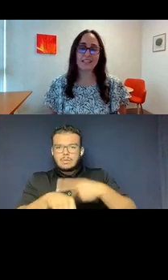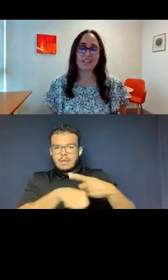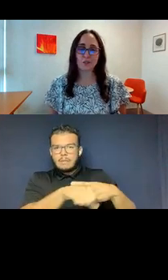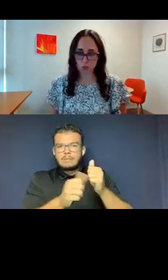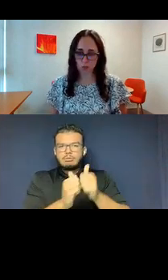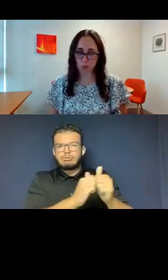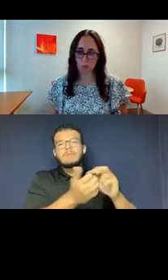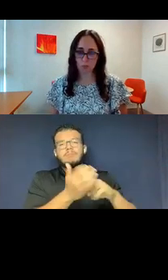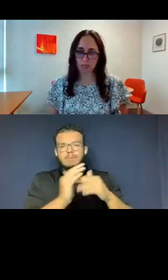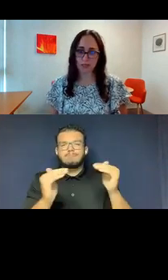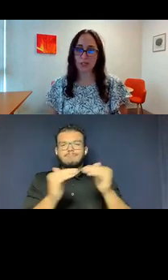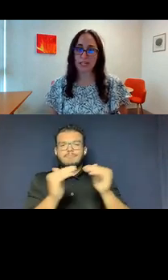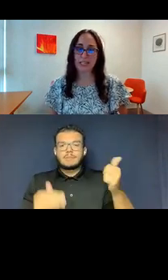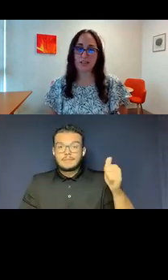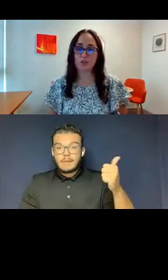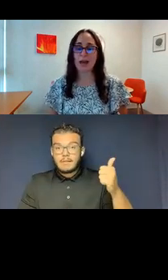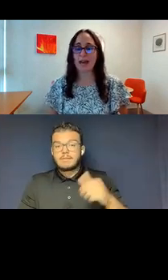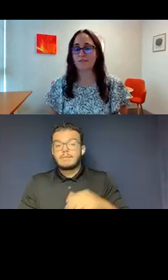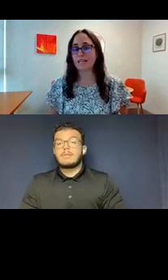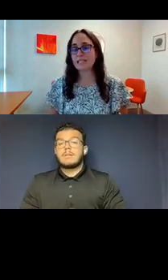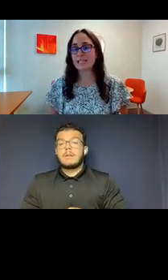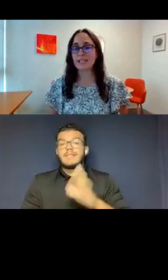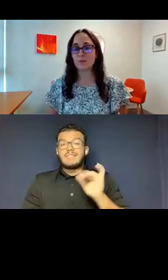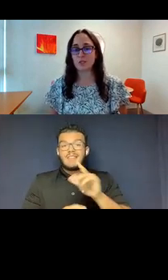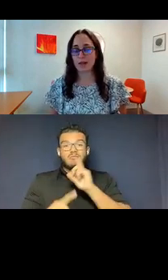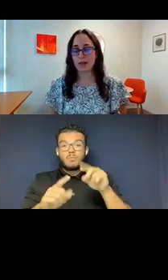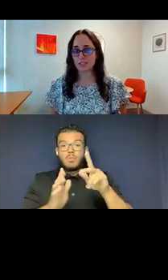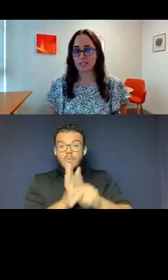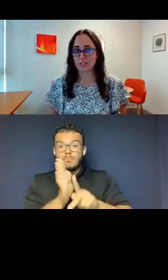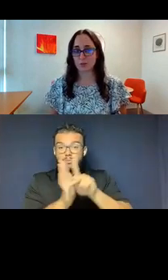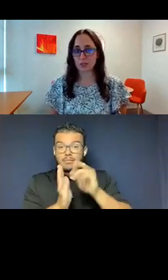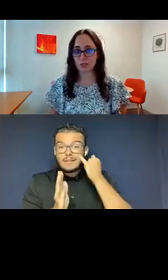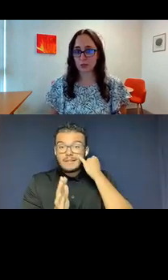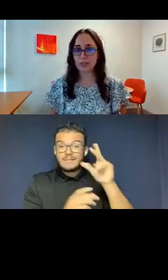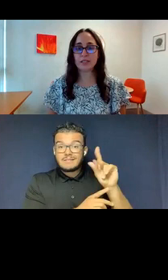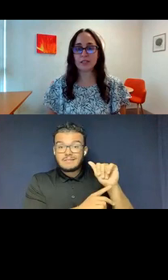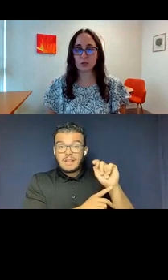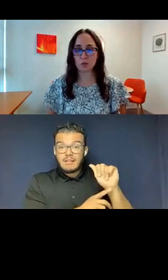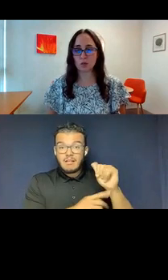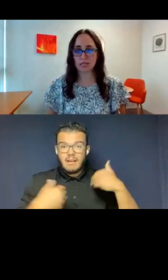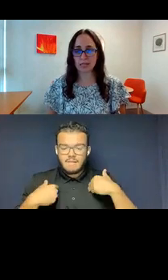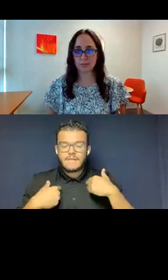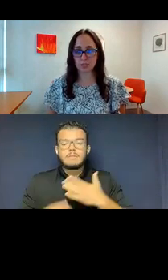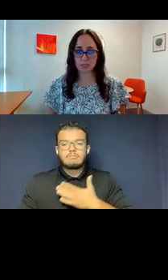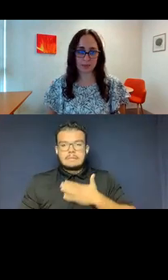And then in a future reporting period if you have that data, we do ask that you include the total times.